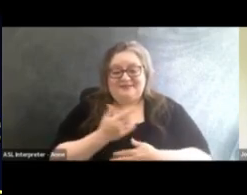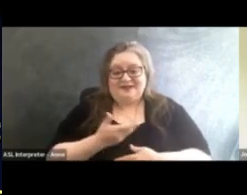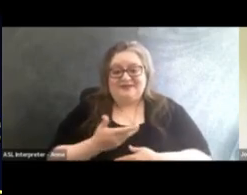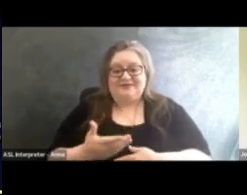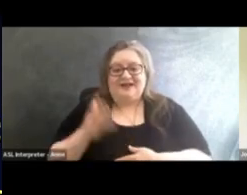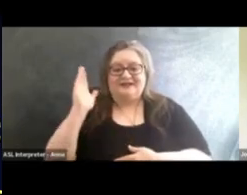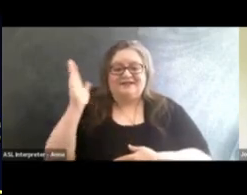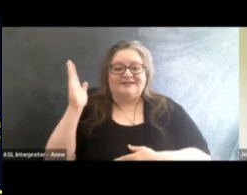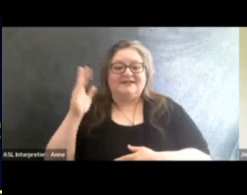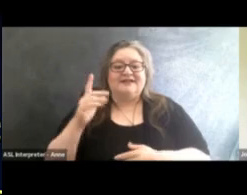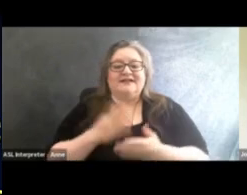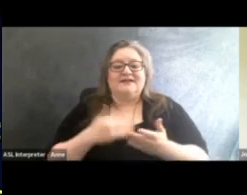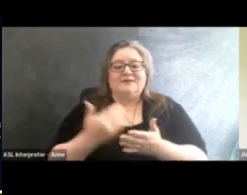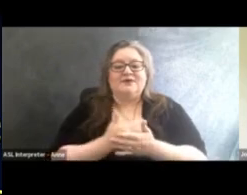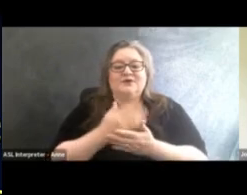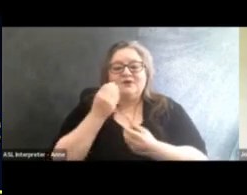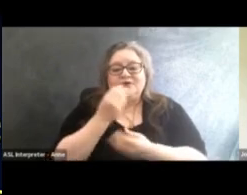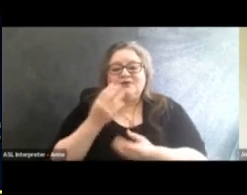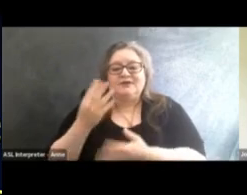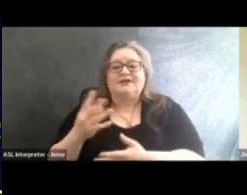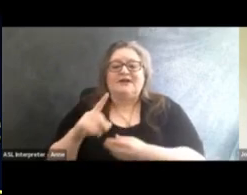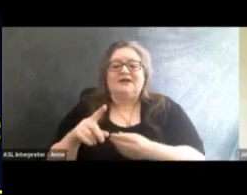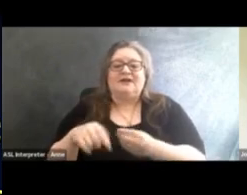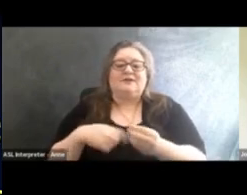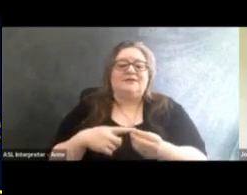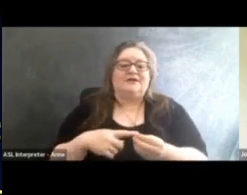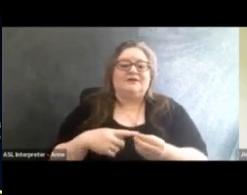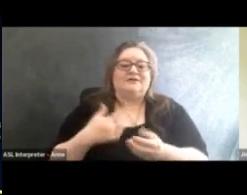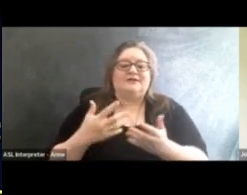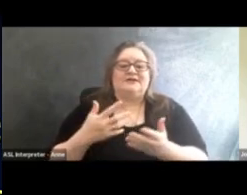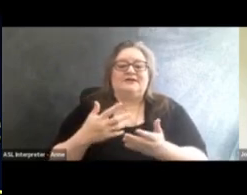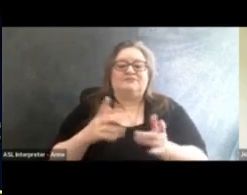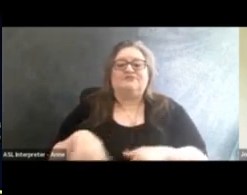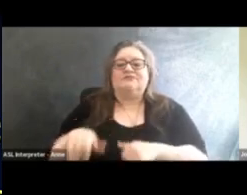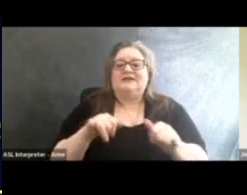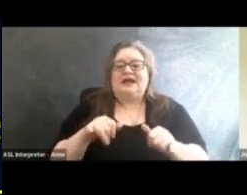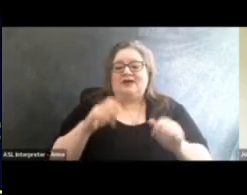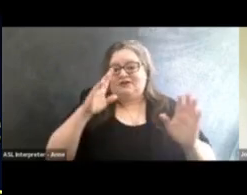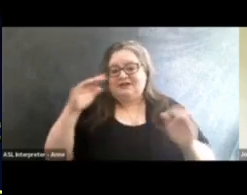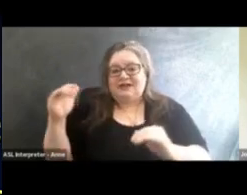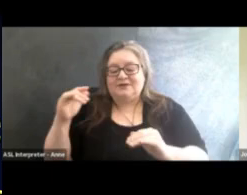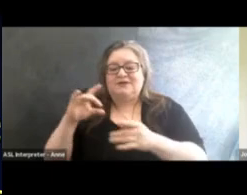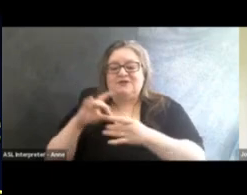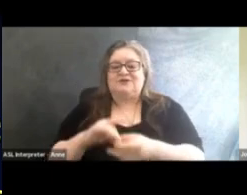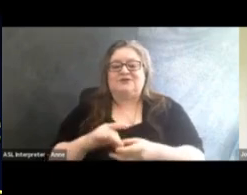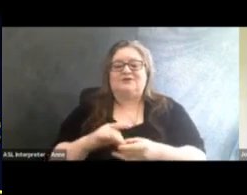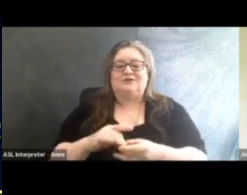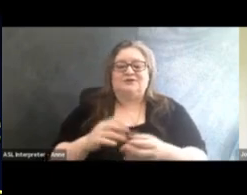about some new developments in terms of standards and expectations in terms in substance use disorder